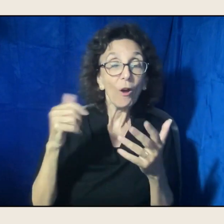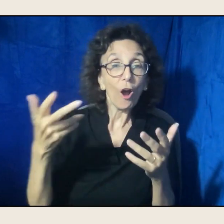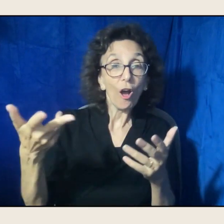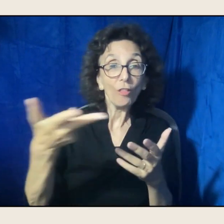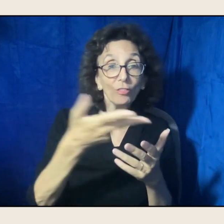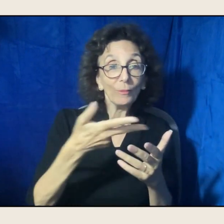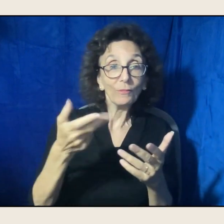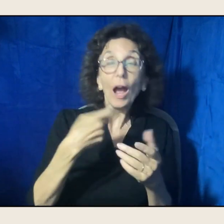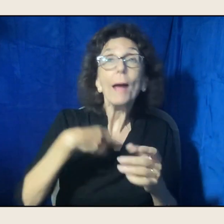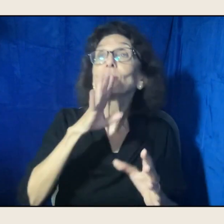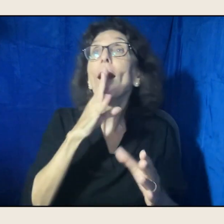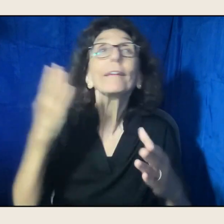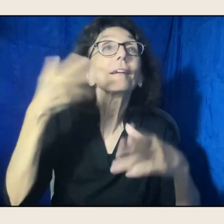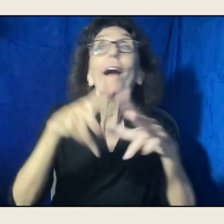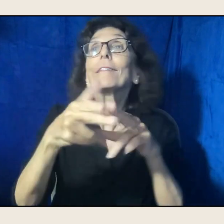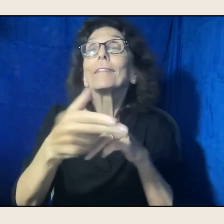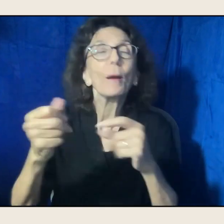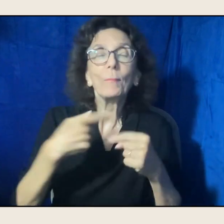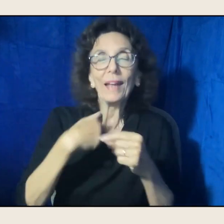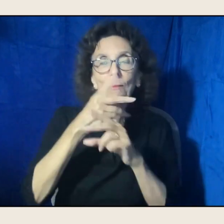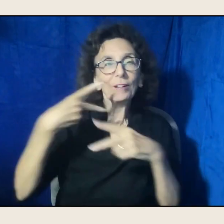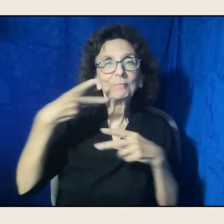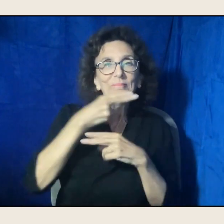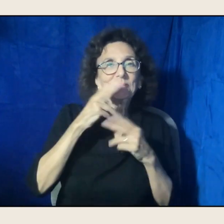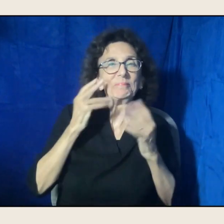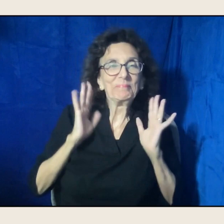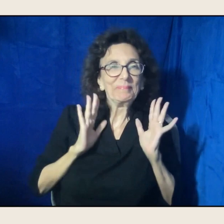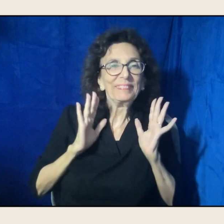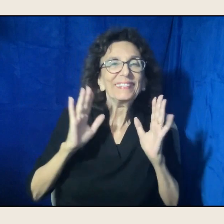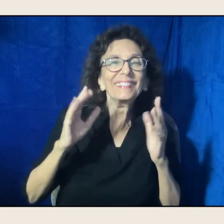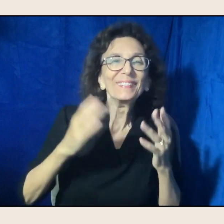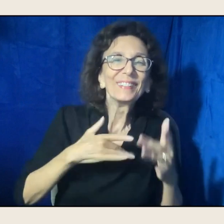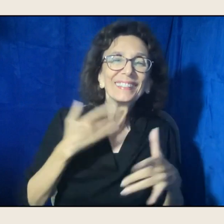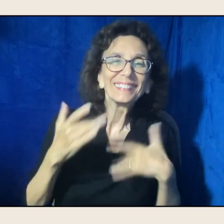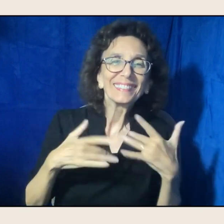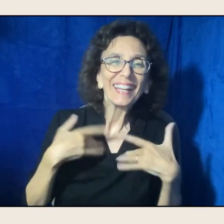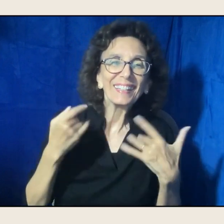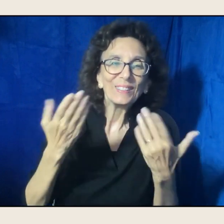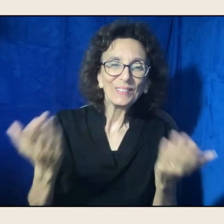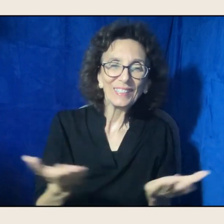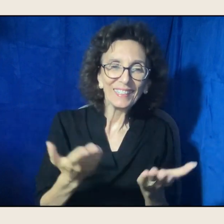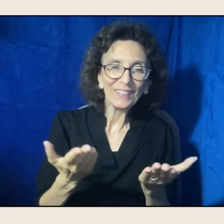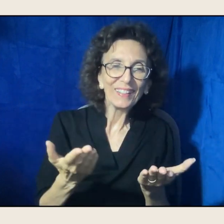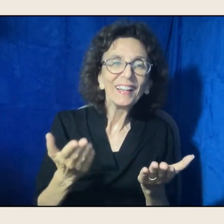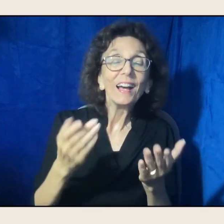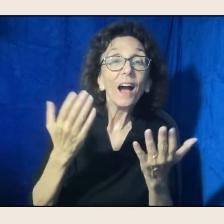but I won't do that anymore. We are so excited to have you with us today. And I would now like to open our conversation